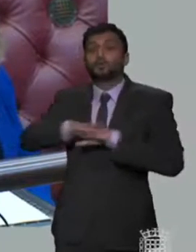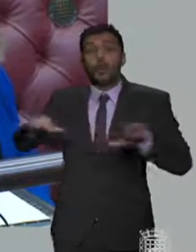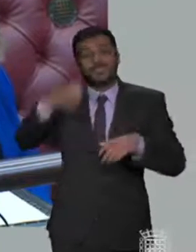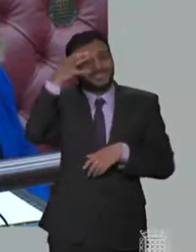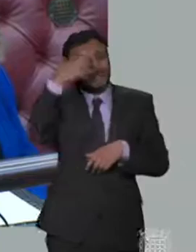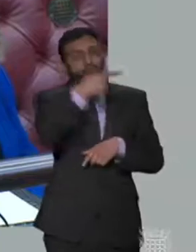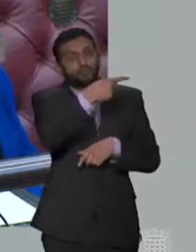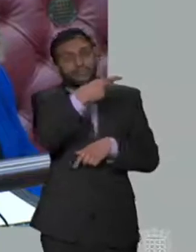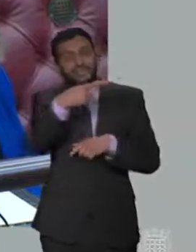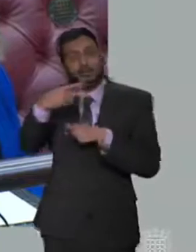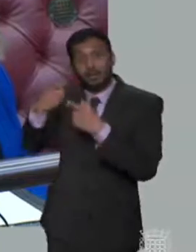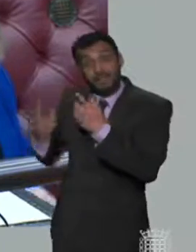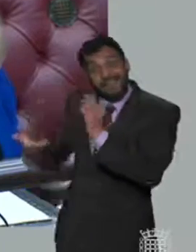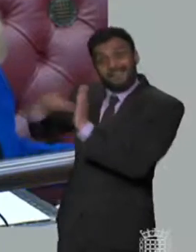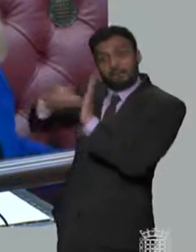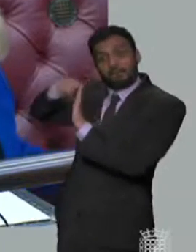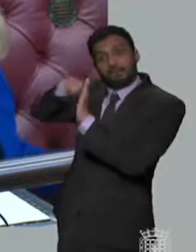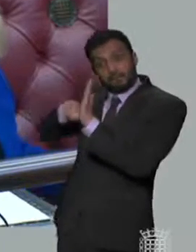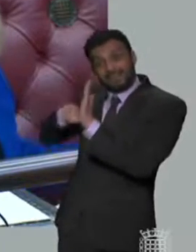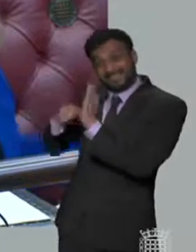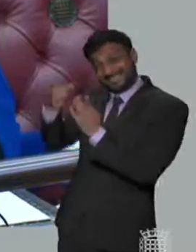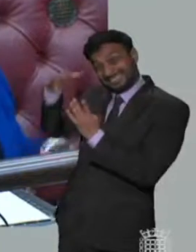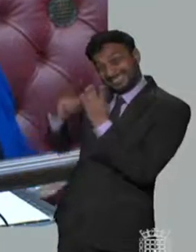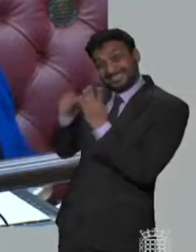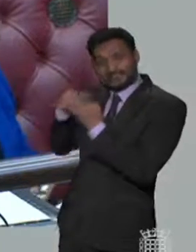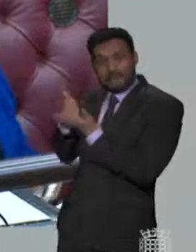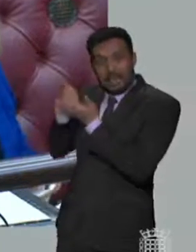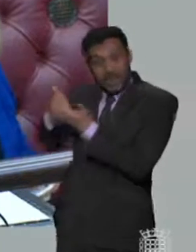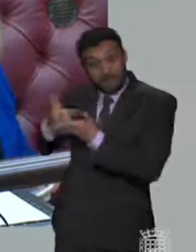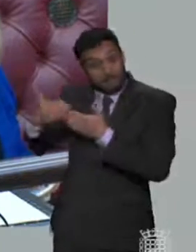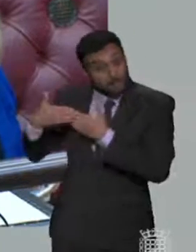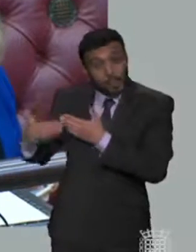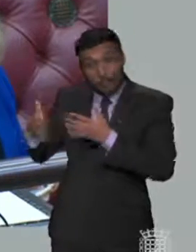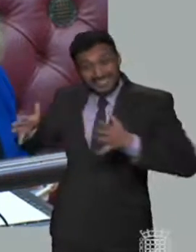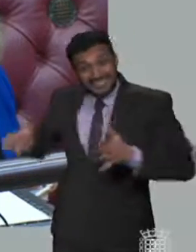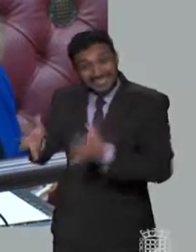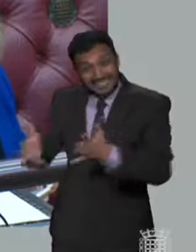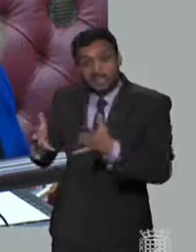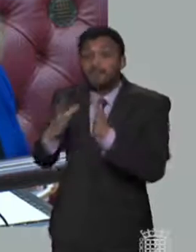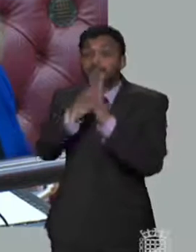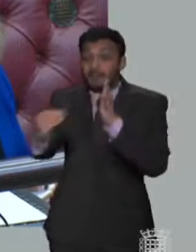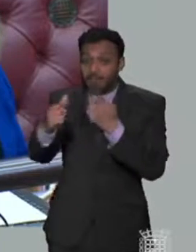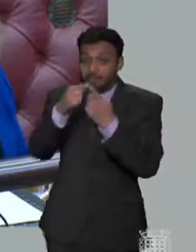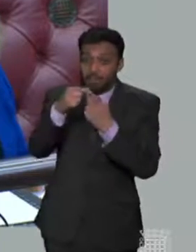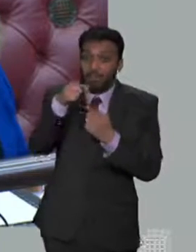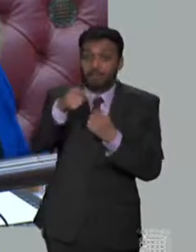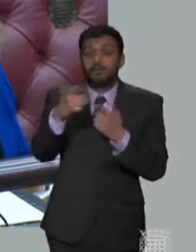of bsl these include establishing a non-statutory advisory board of british sign language signers